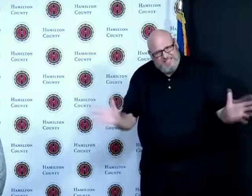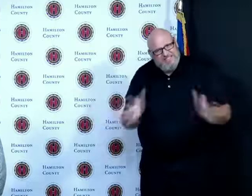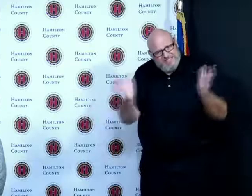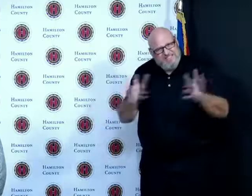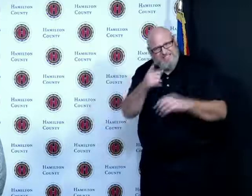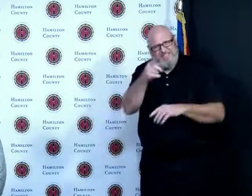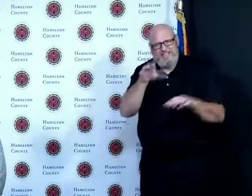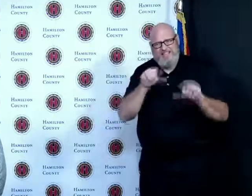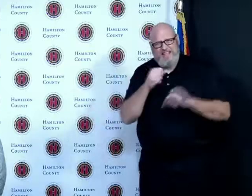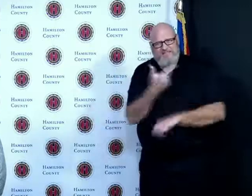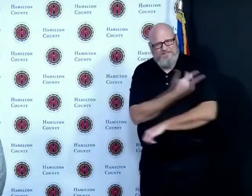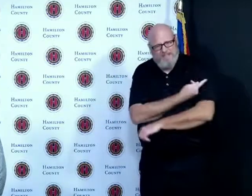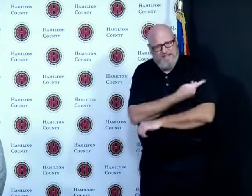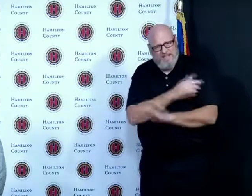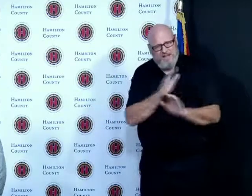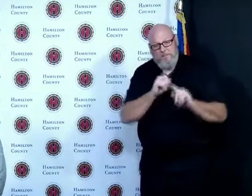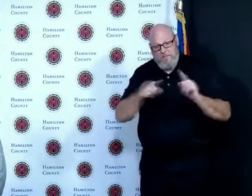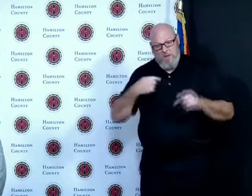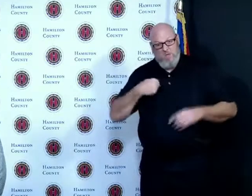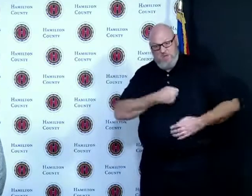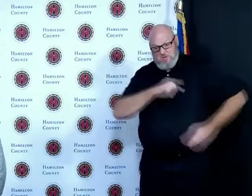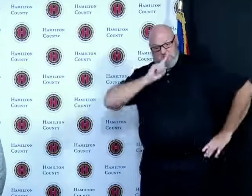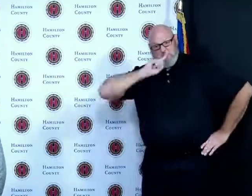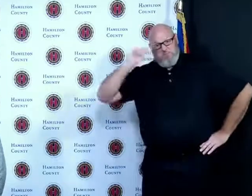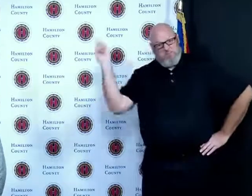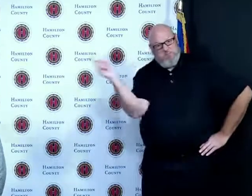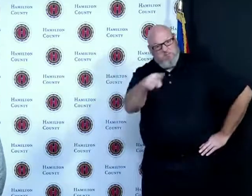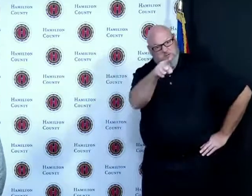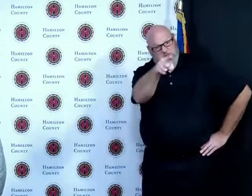have learned is that the more informed because we've had people send us emails